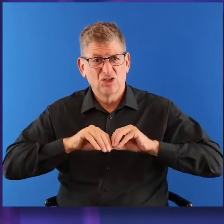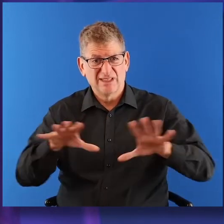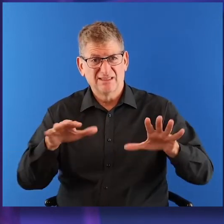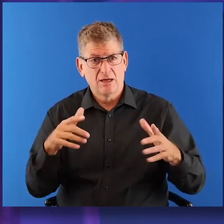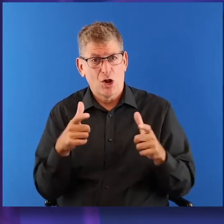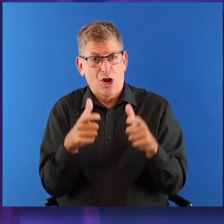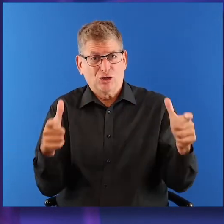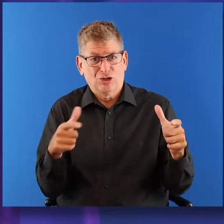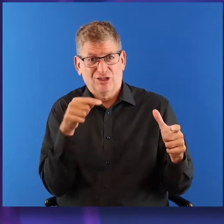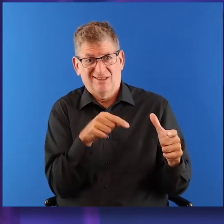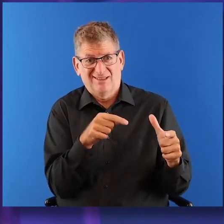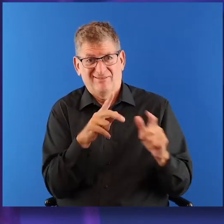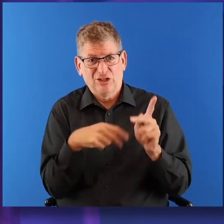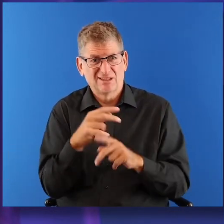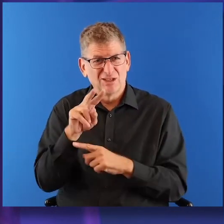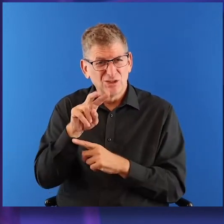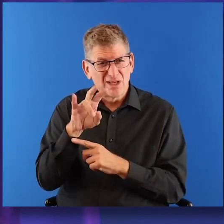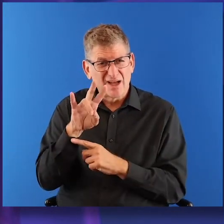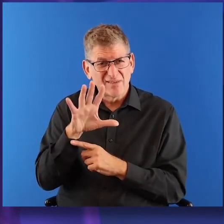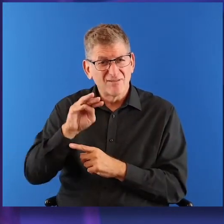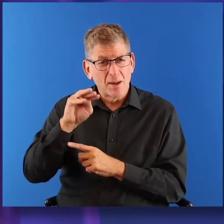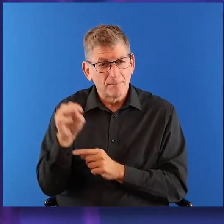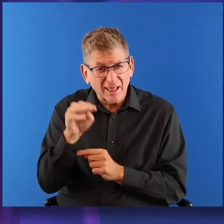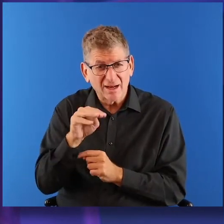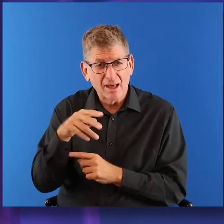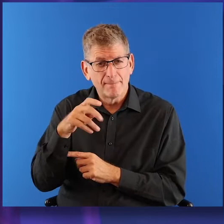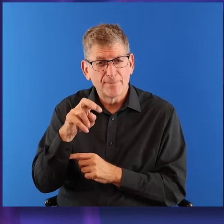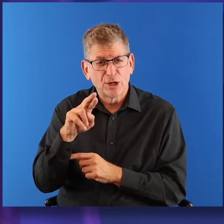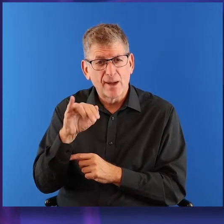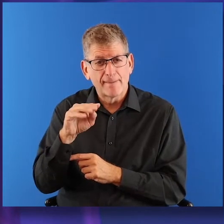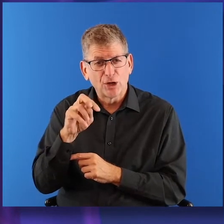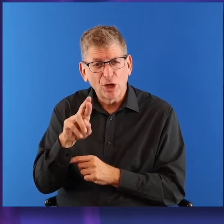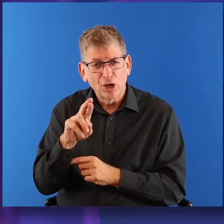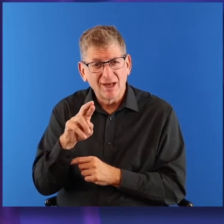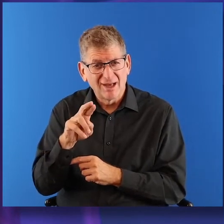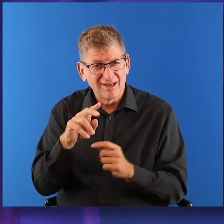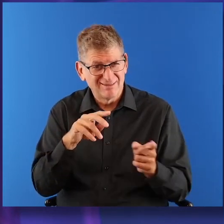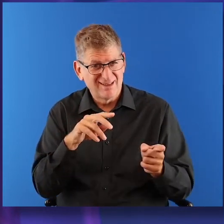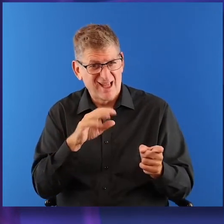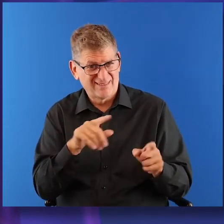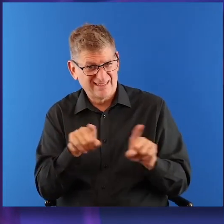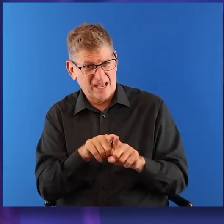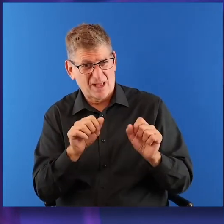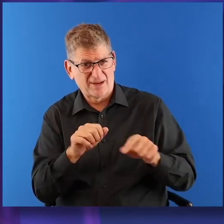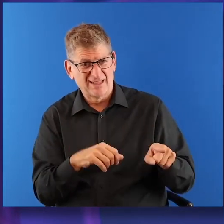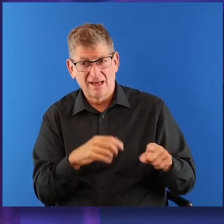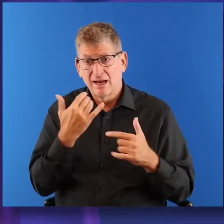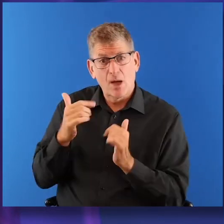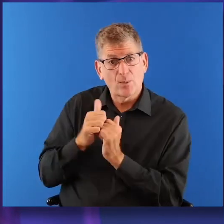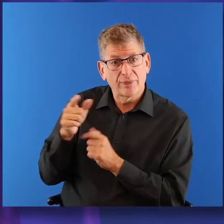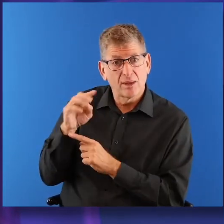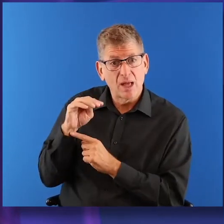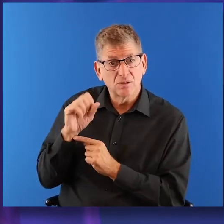275 million perimeter versions of this same capability. Now with Microsoft,